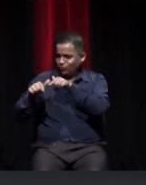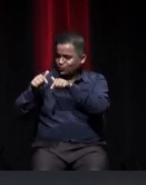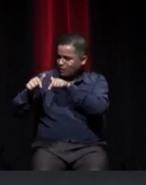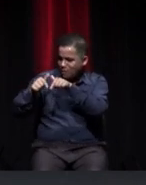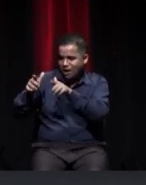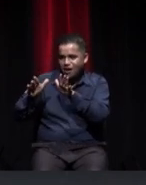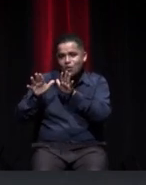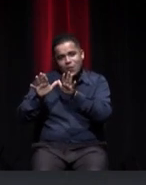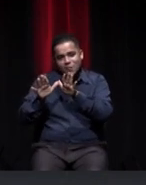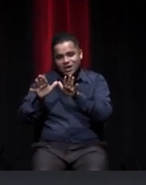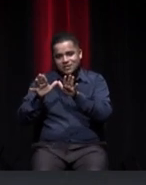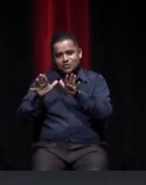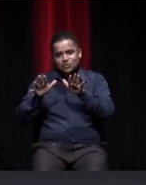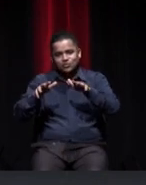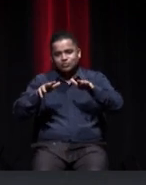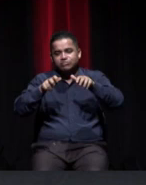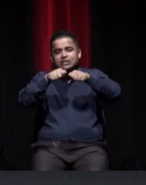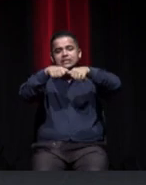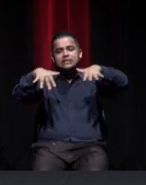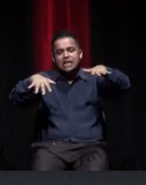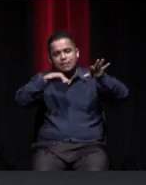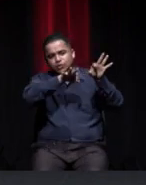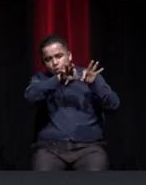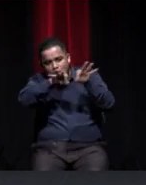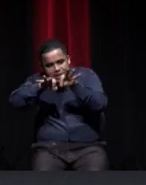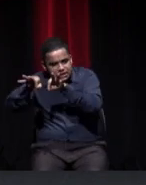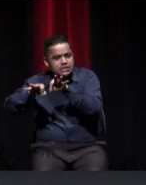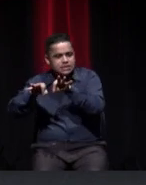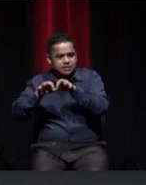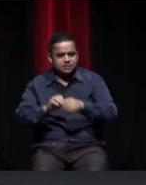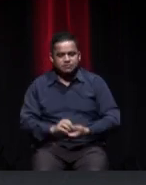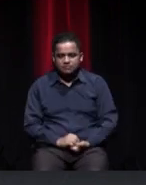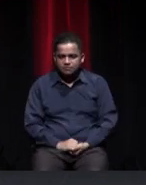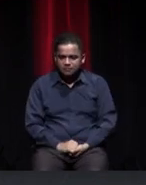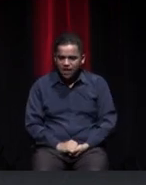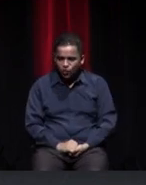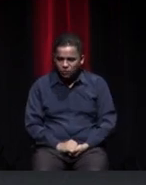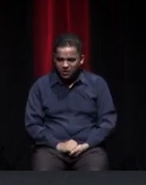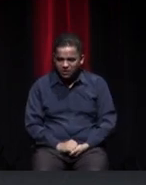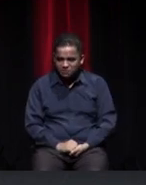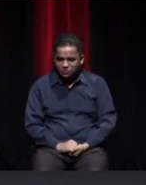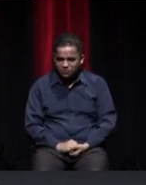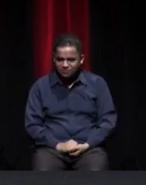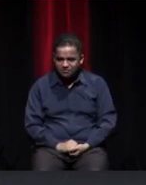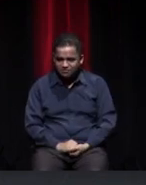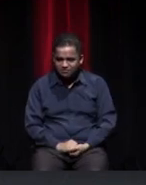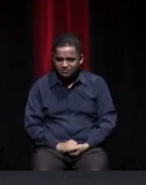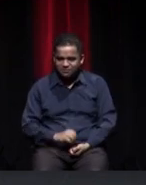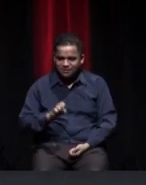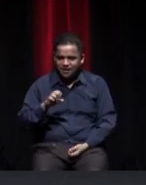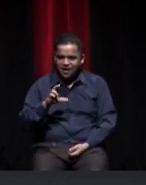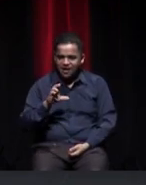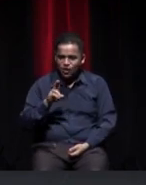but in the organization system that mobilizes them. This society's alienation model